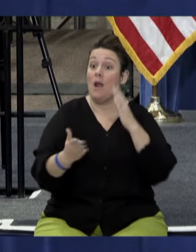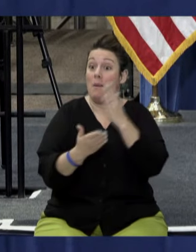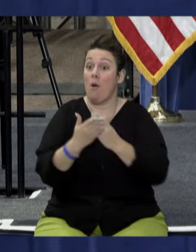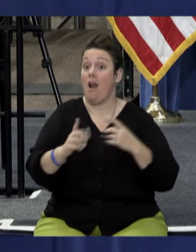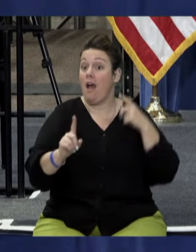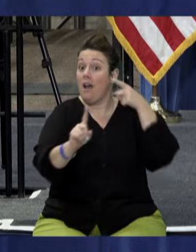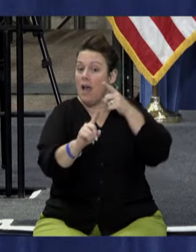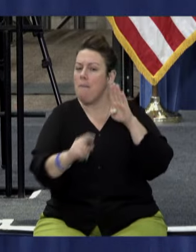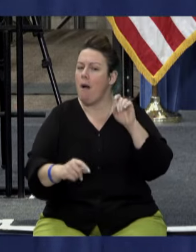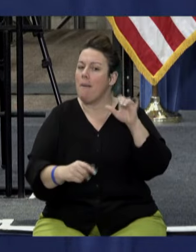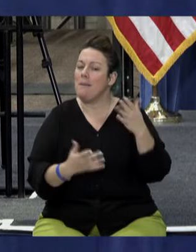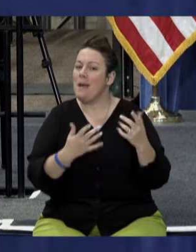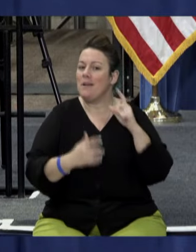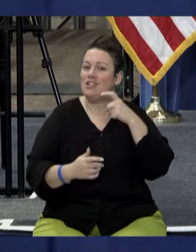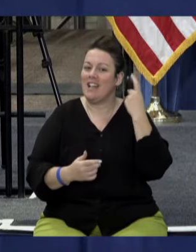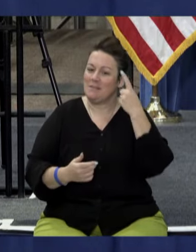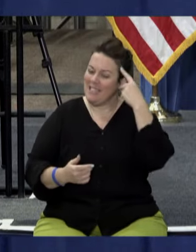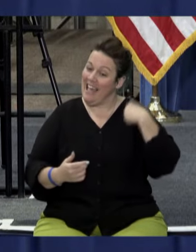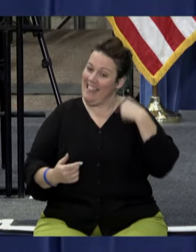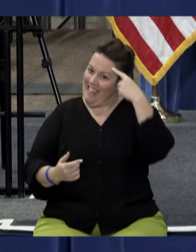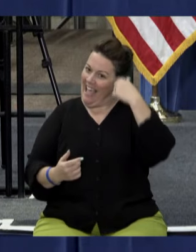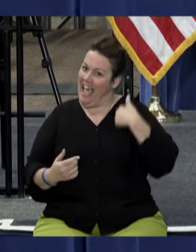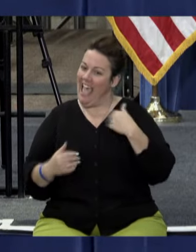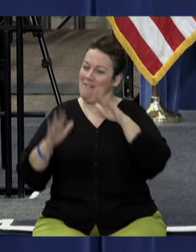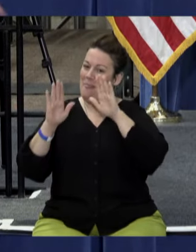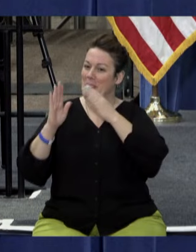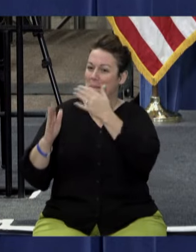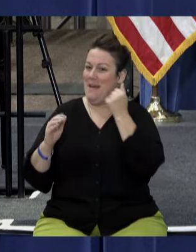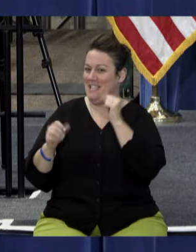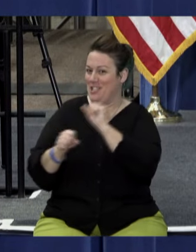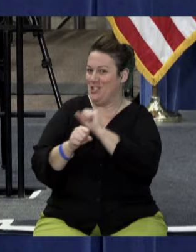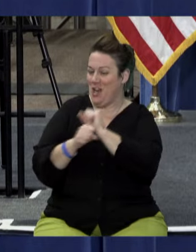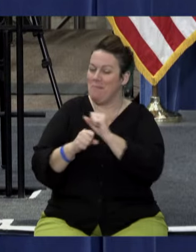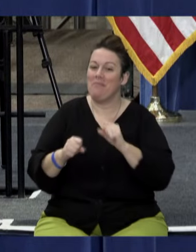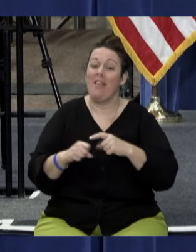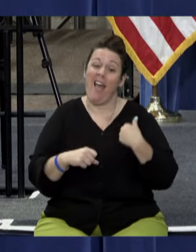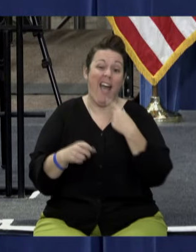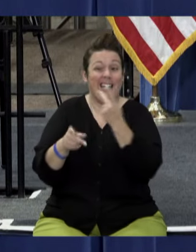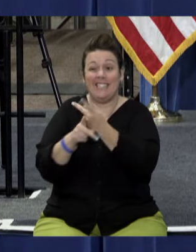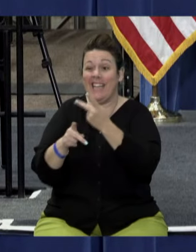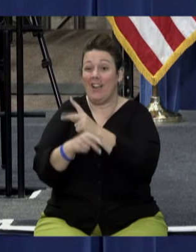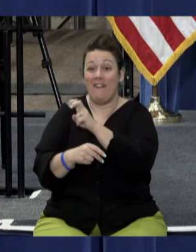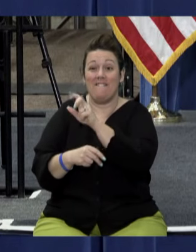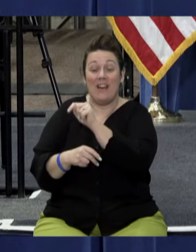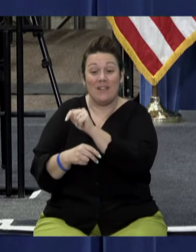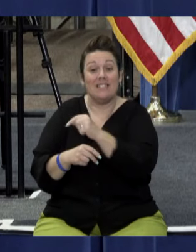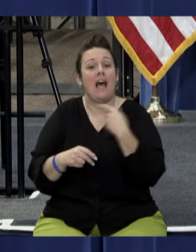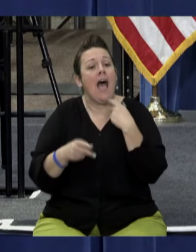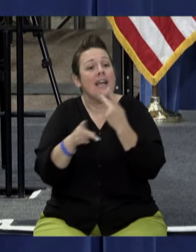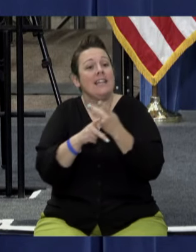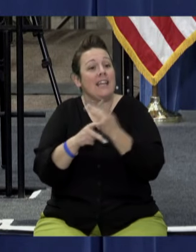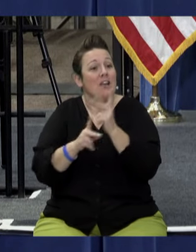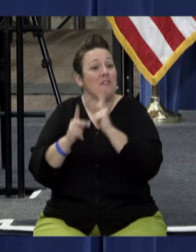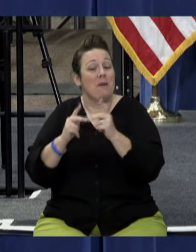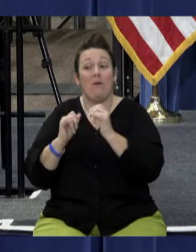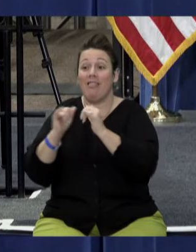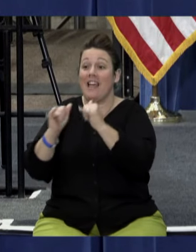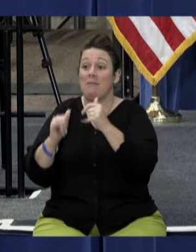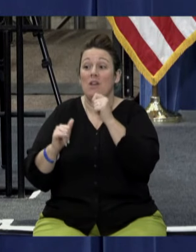little jealous because I think I have the best job in the Cabinet. Because I just get to take care of veterans. I get to take care of those like myself who raised the right hand and said,